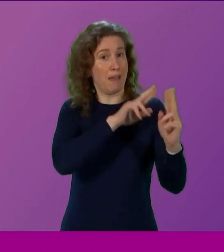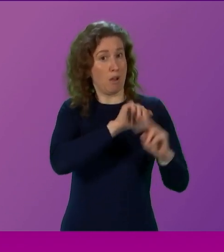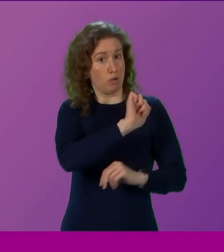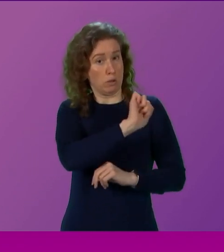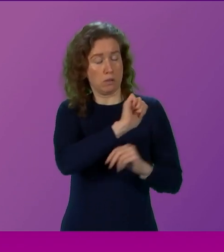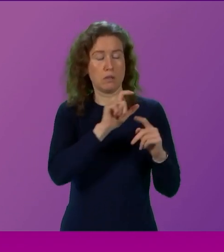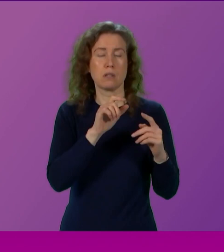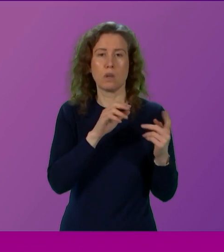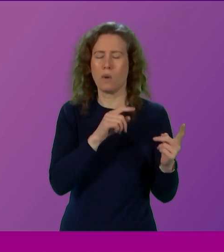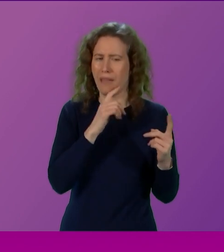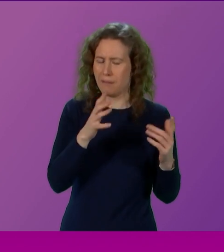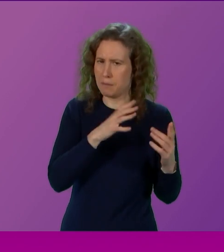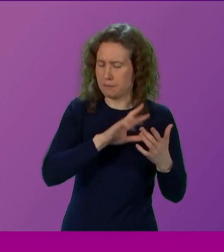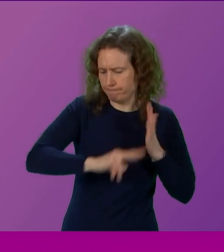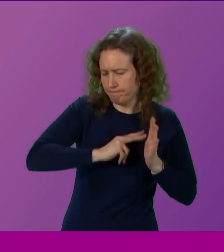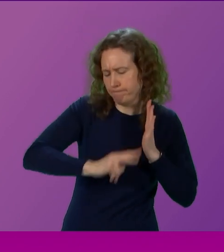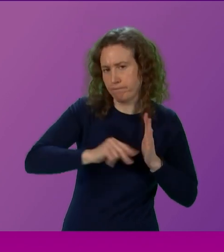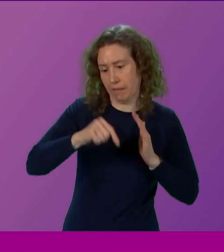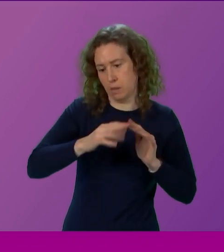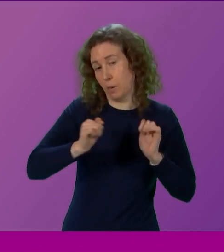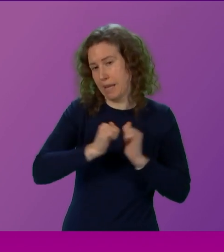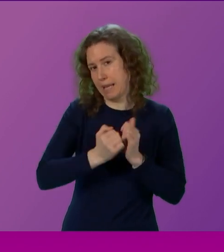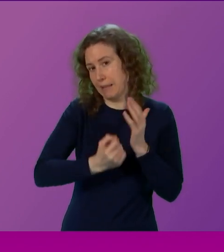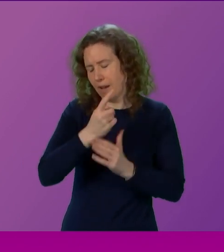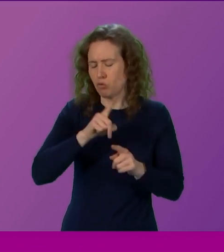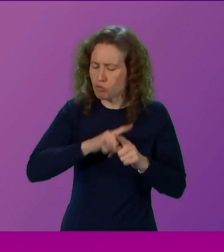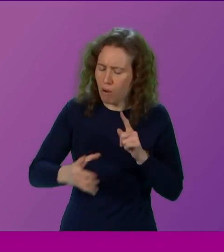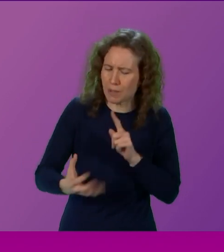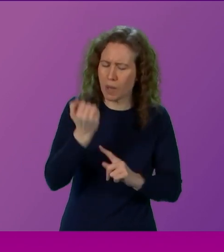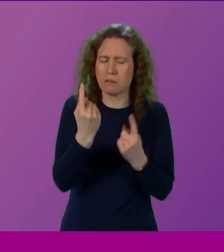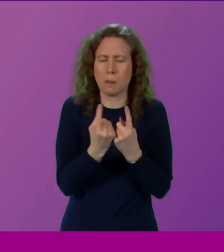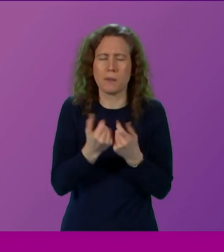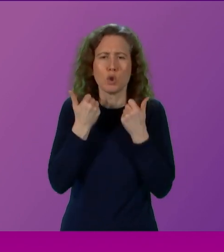in organising this weekend’s events so that some good can come from such an awful tragedy?